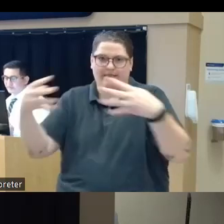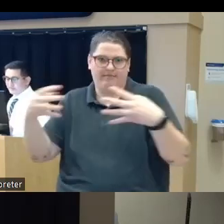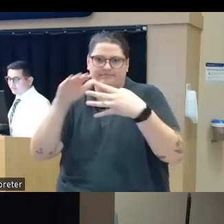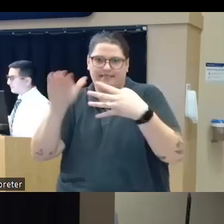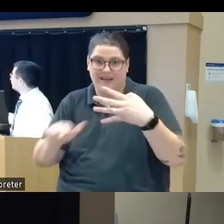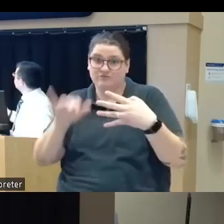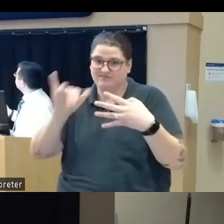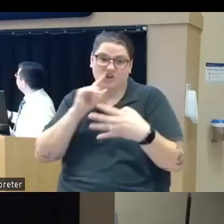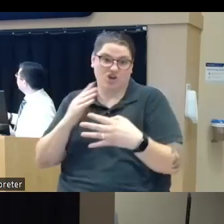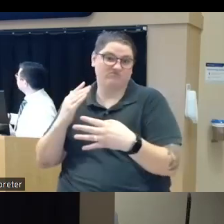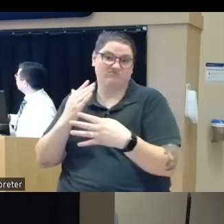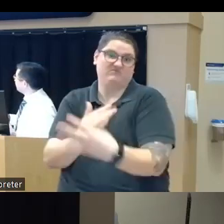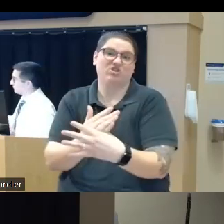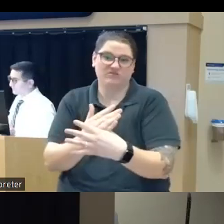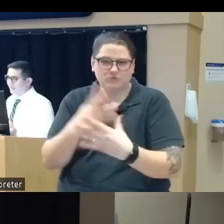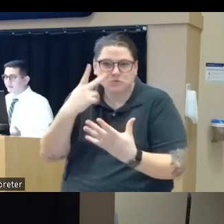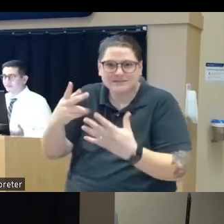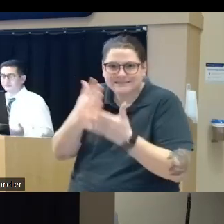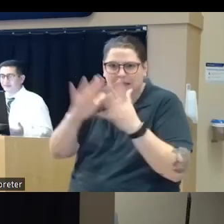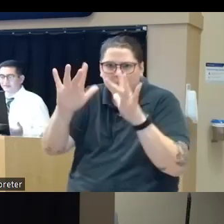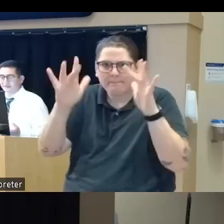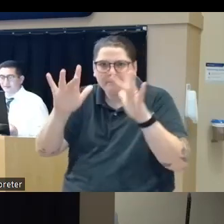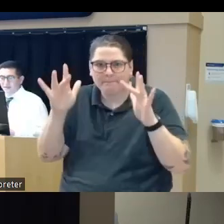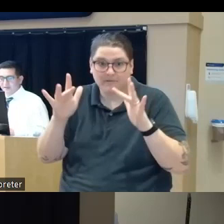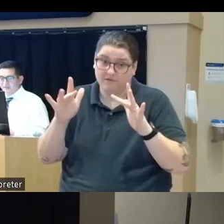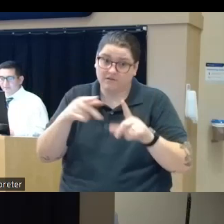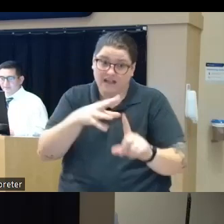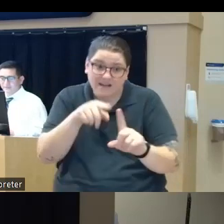of those standing out like this GCL volume being a really high effect size difference